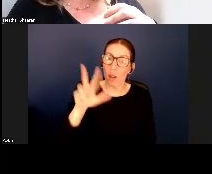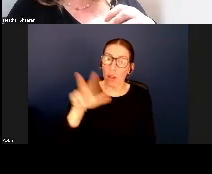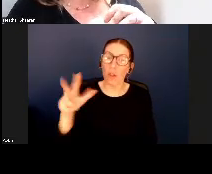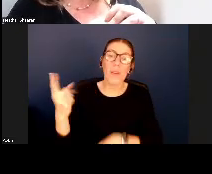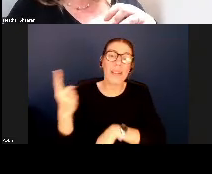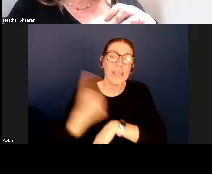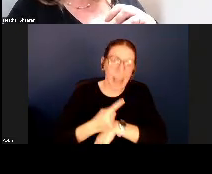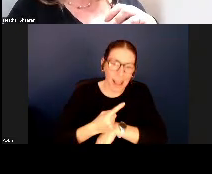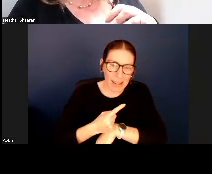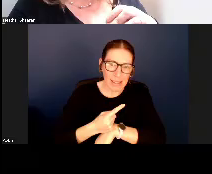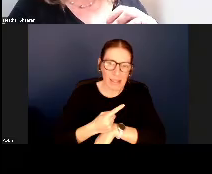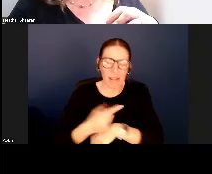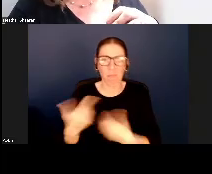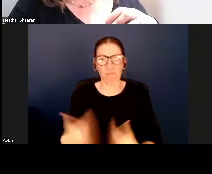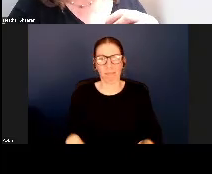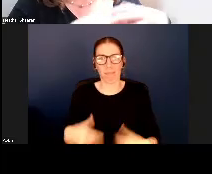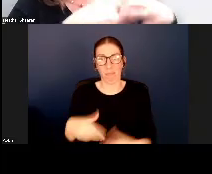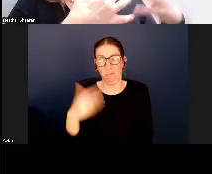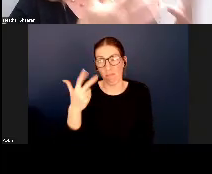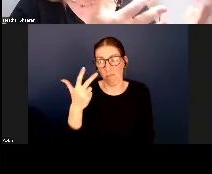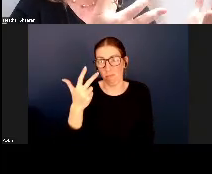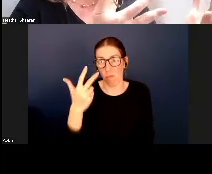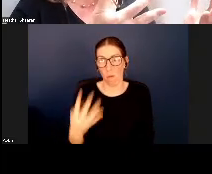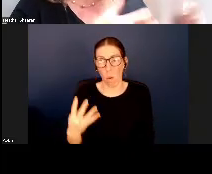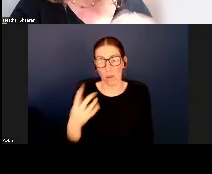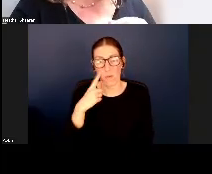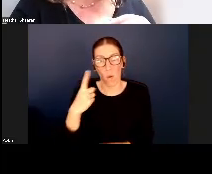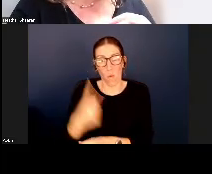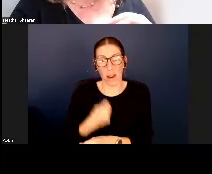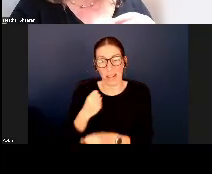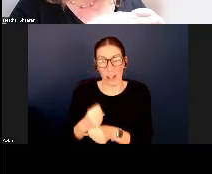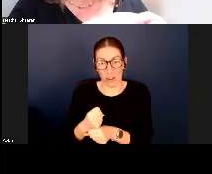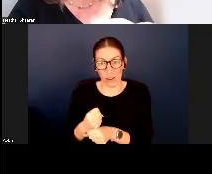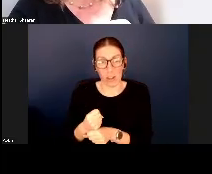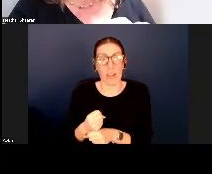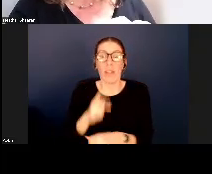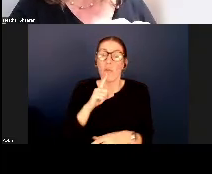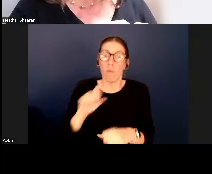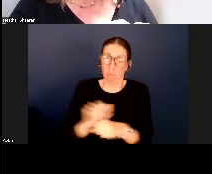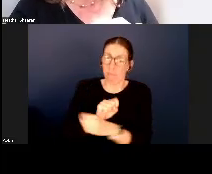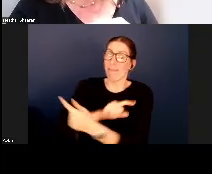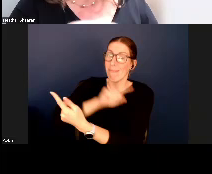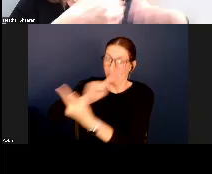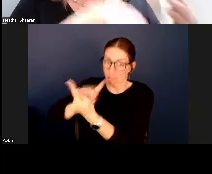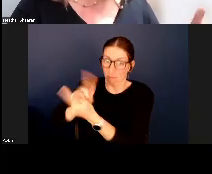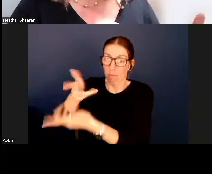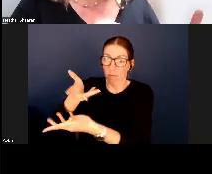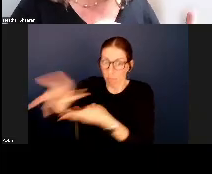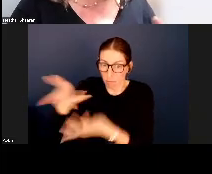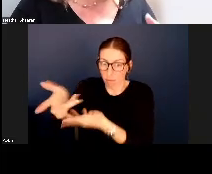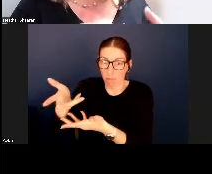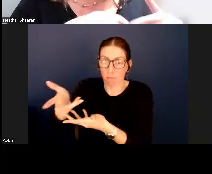quarters of a year to get, even to get seen. Um so that's not necessarily starting care. That's